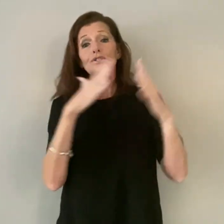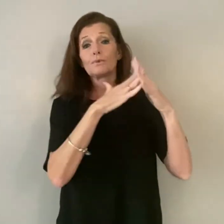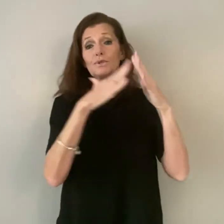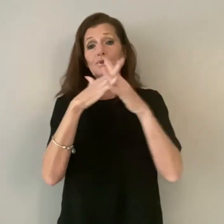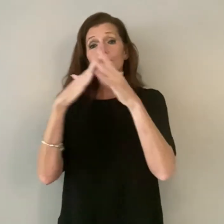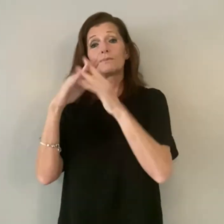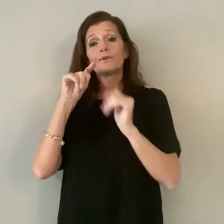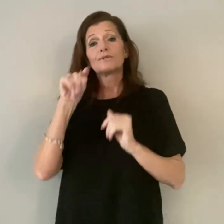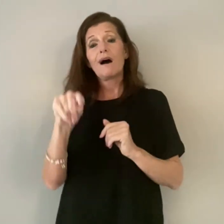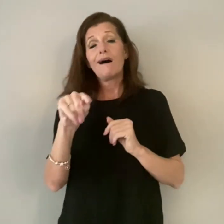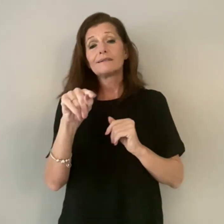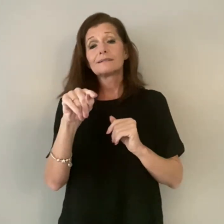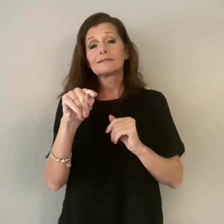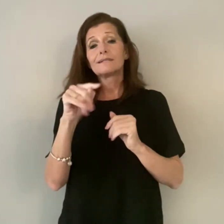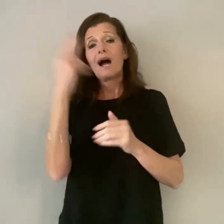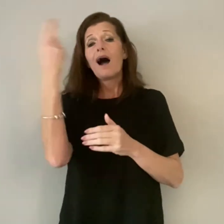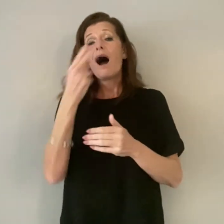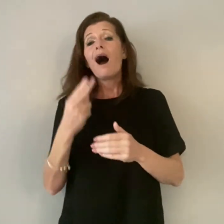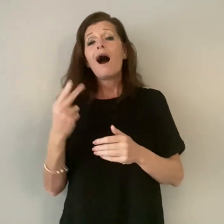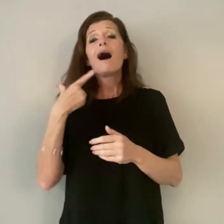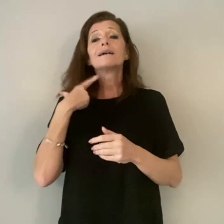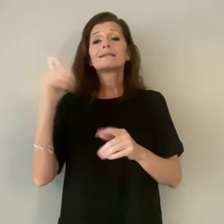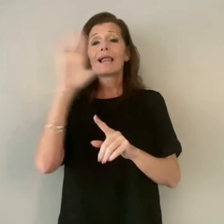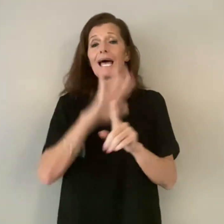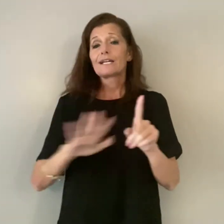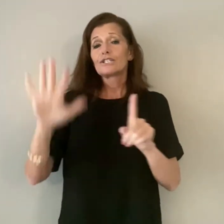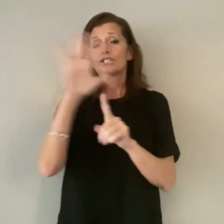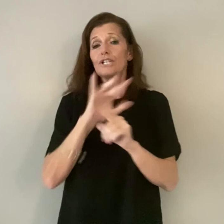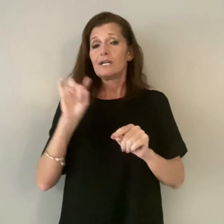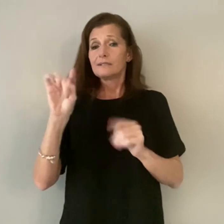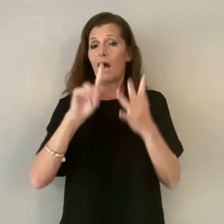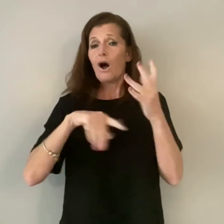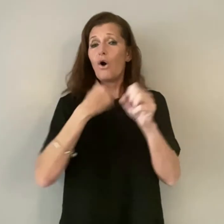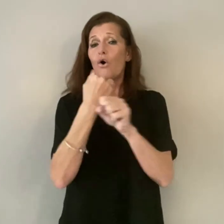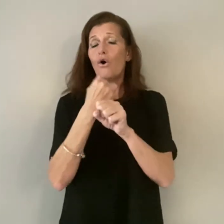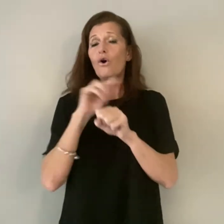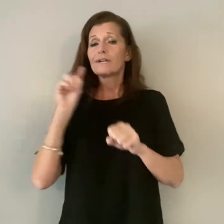head over to www.artslancashire.org.uk/thegathering.